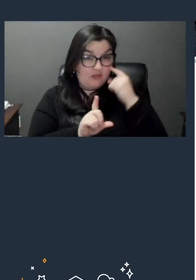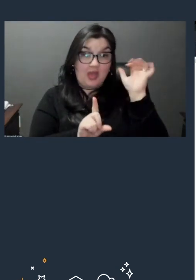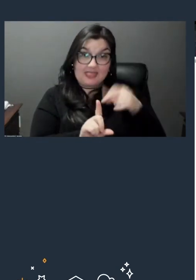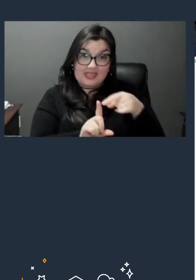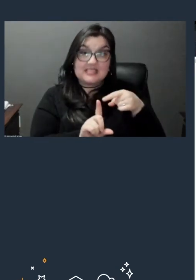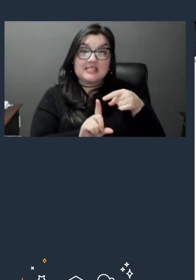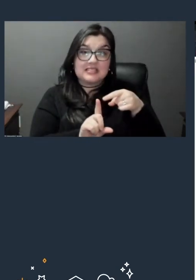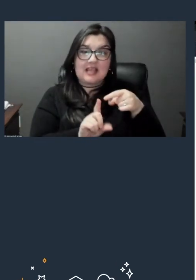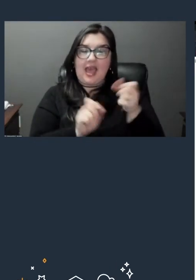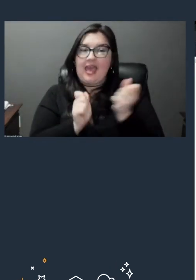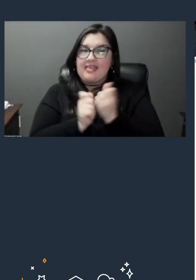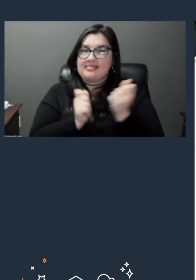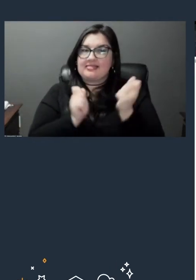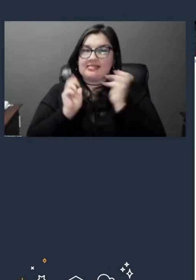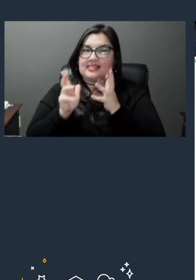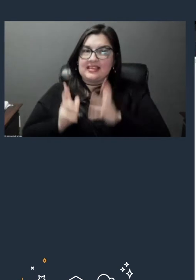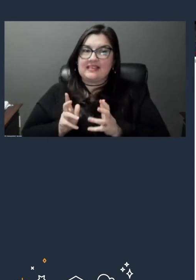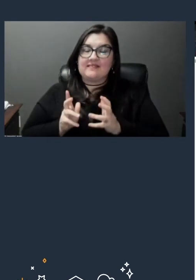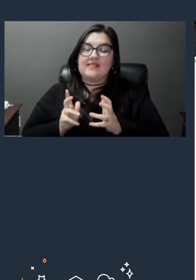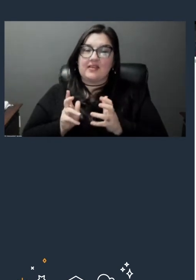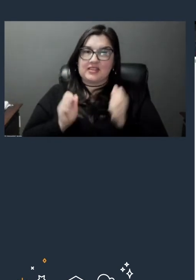but change the metric to unencrypted object count.